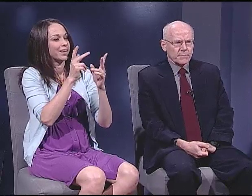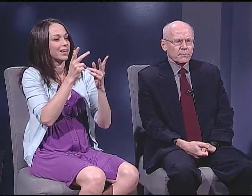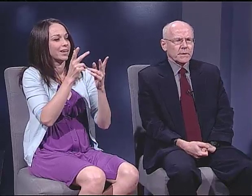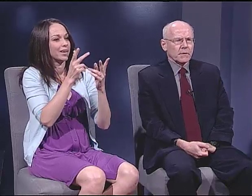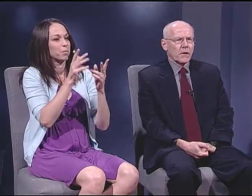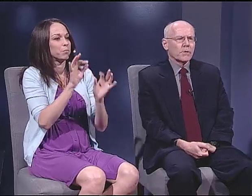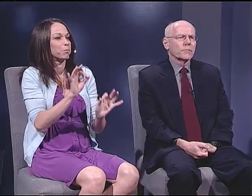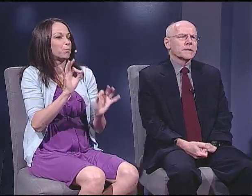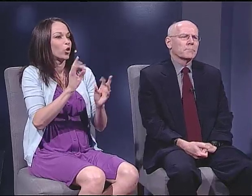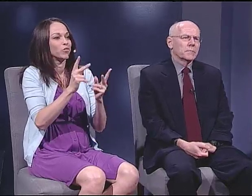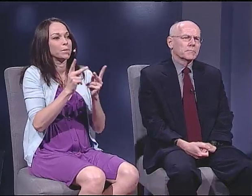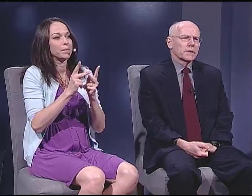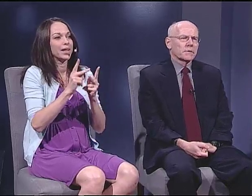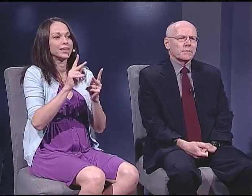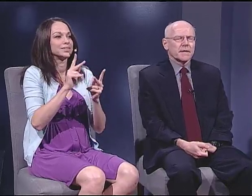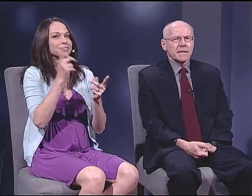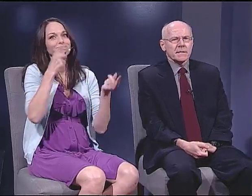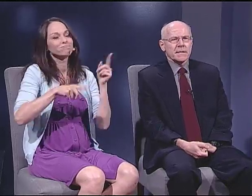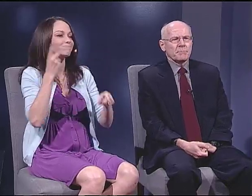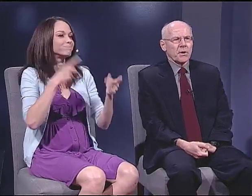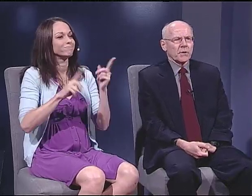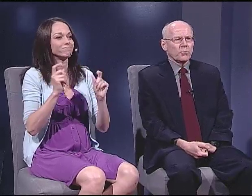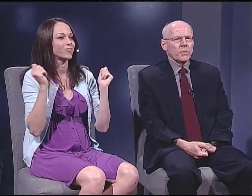We will always probably argue because in part,